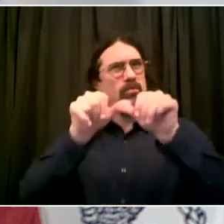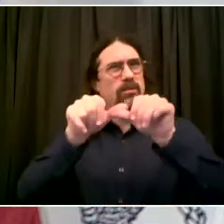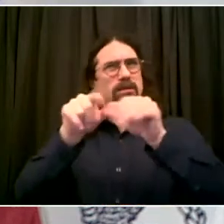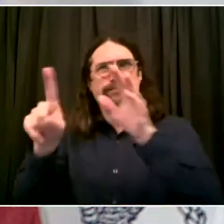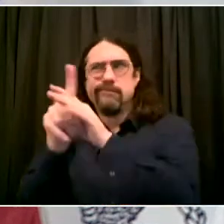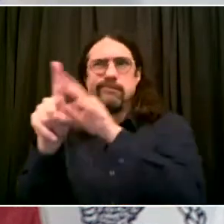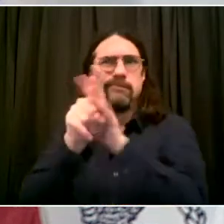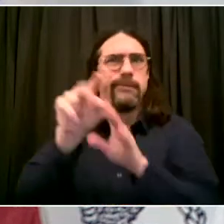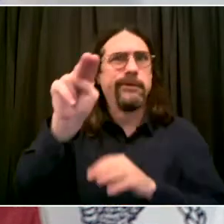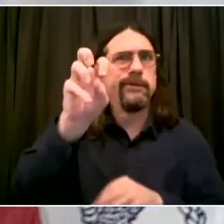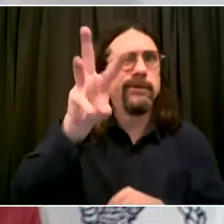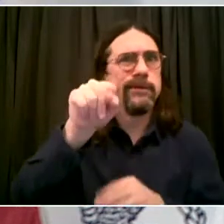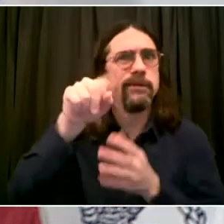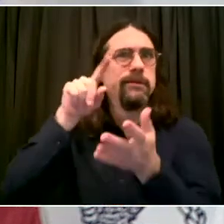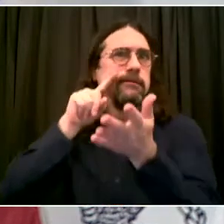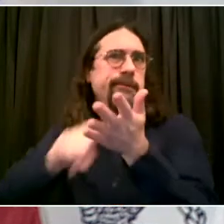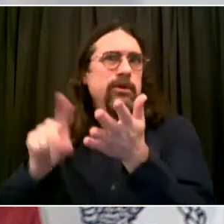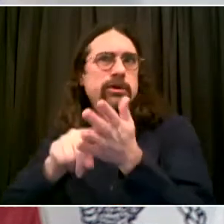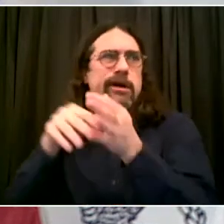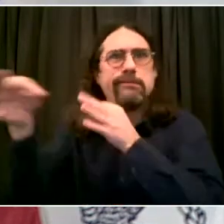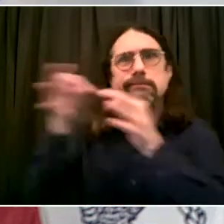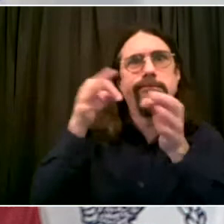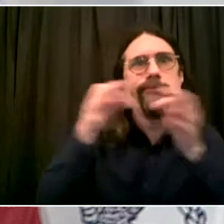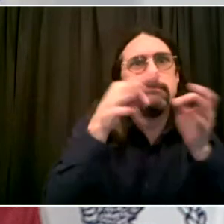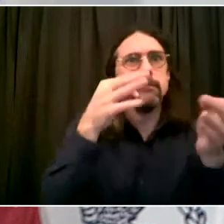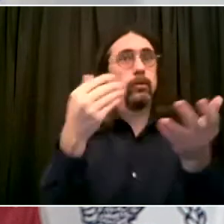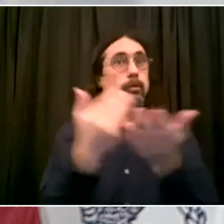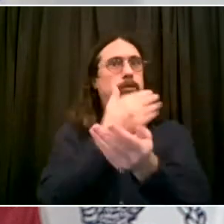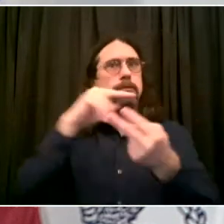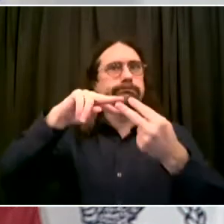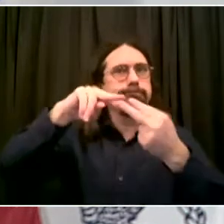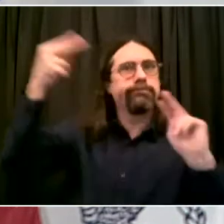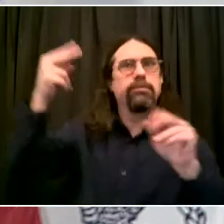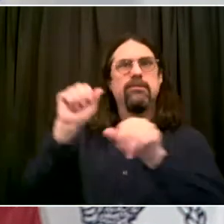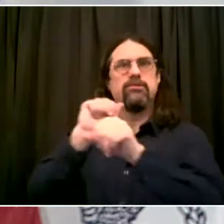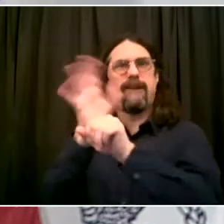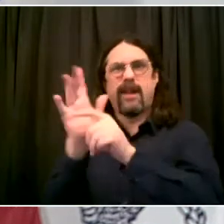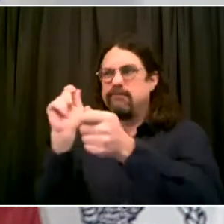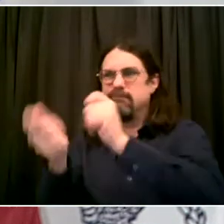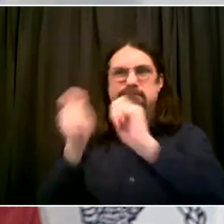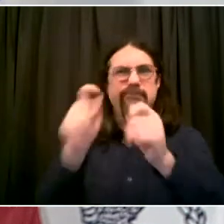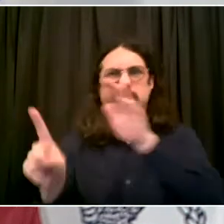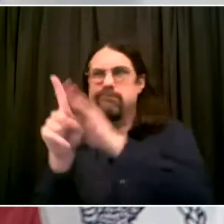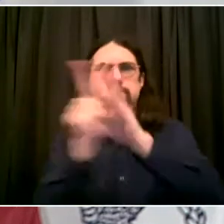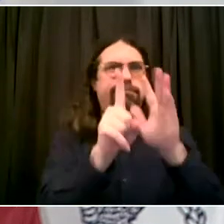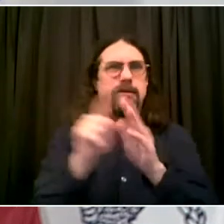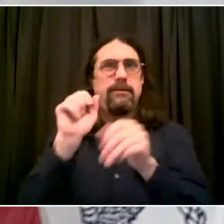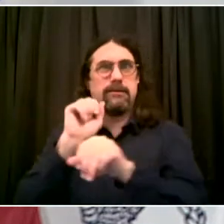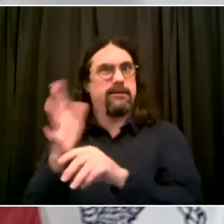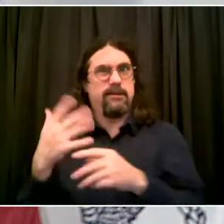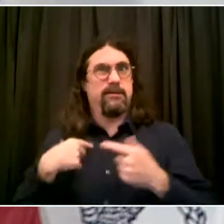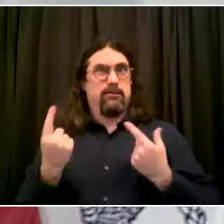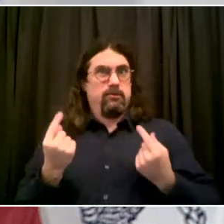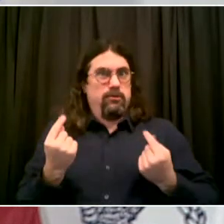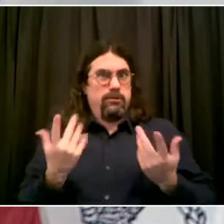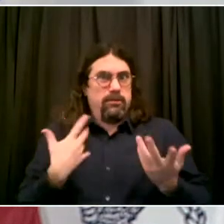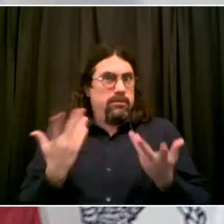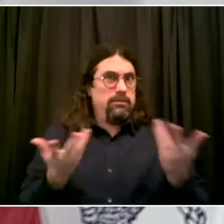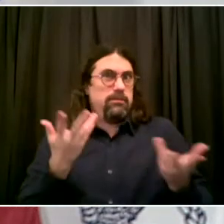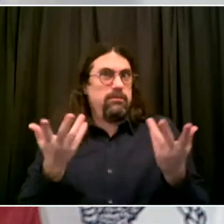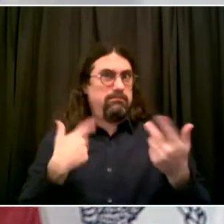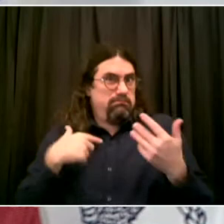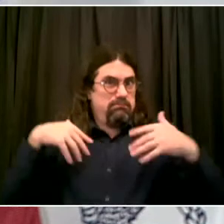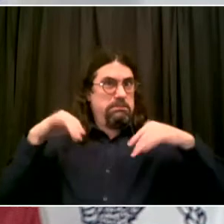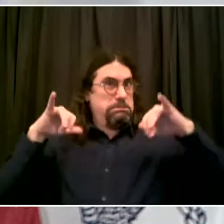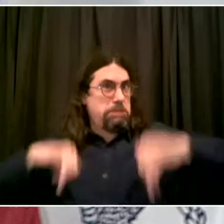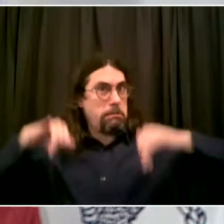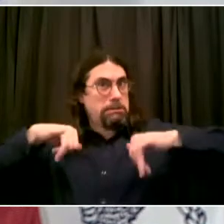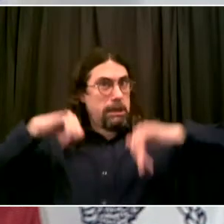RERERTPOINING.